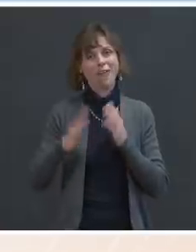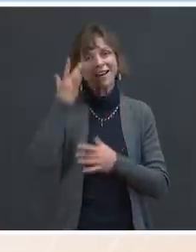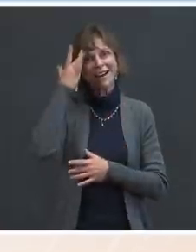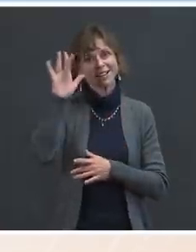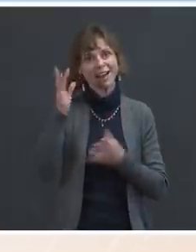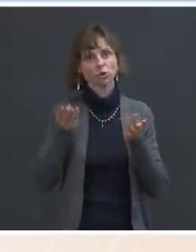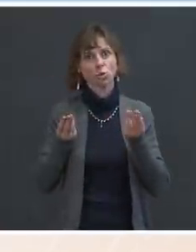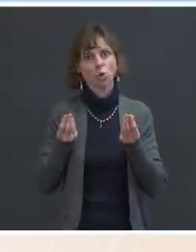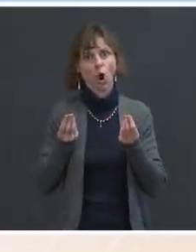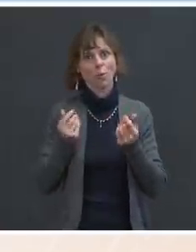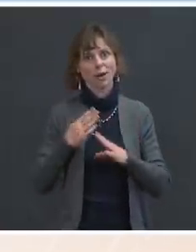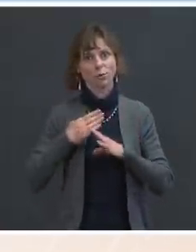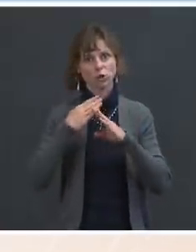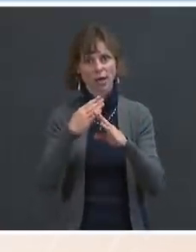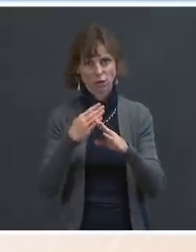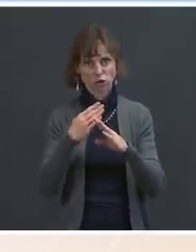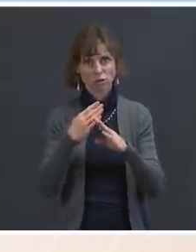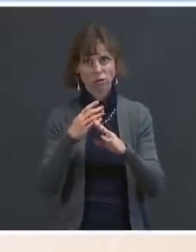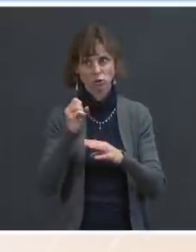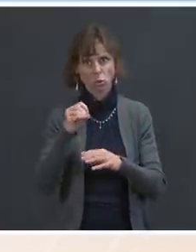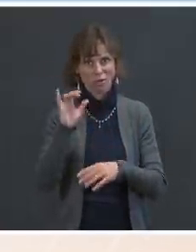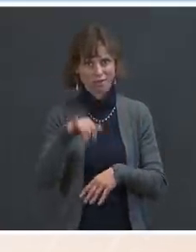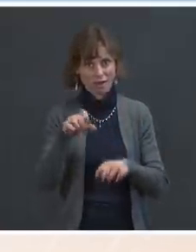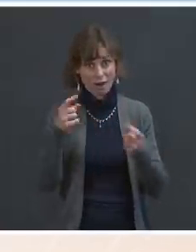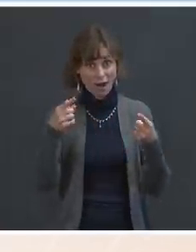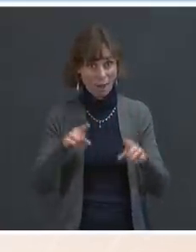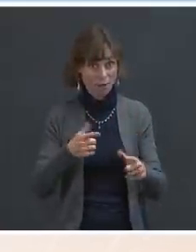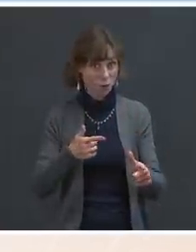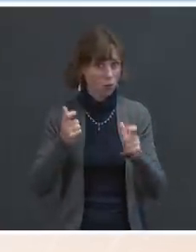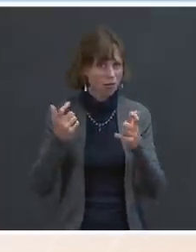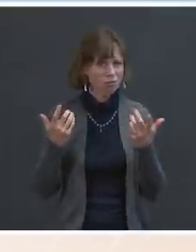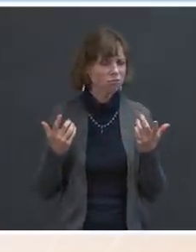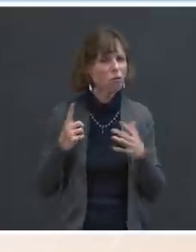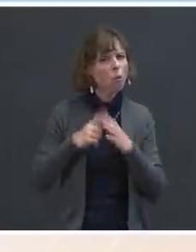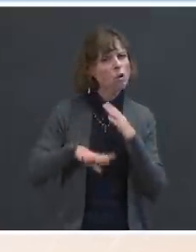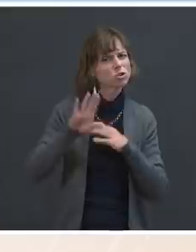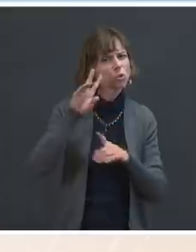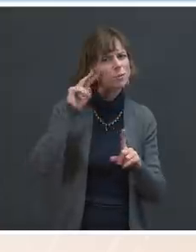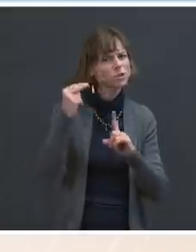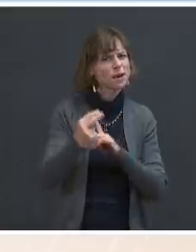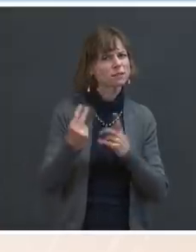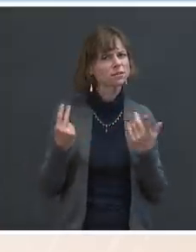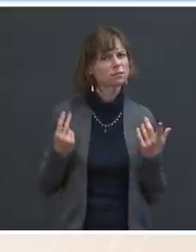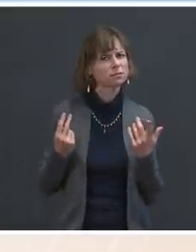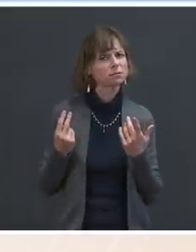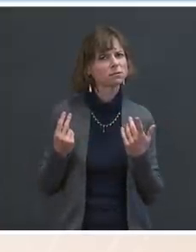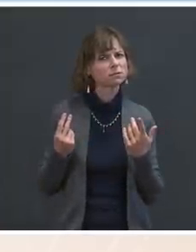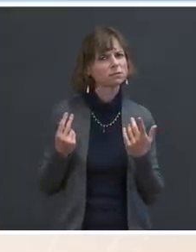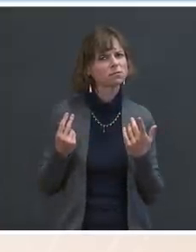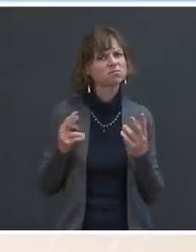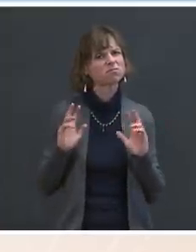to ensure that that moves more quickly? Or, you know, what's your perspective on a kind of a third way